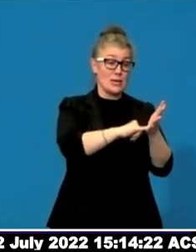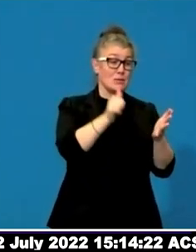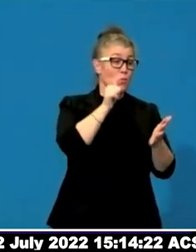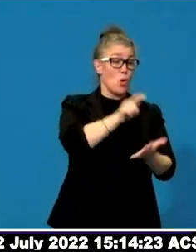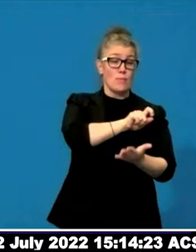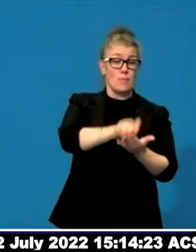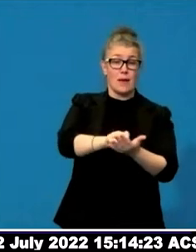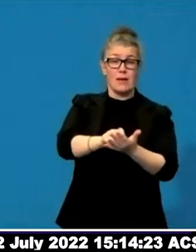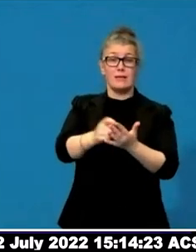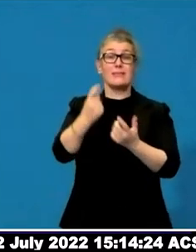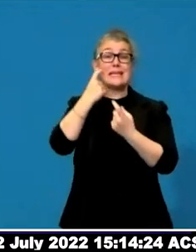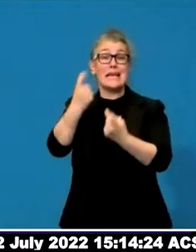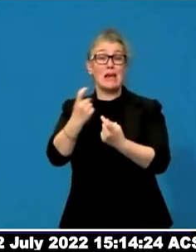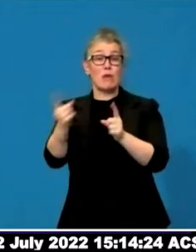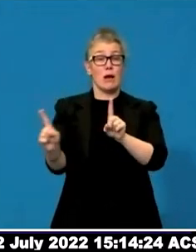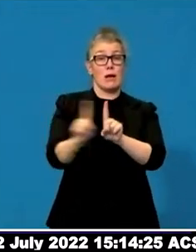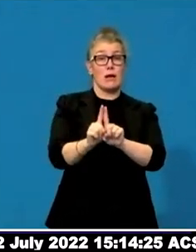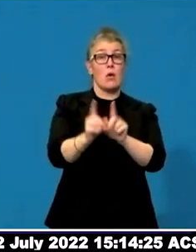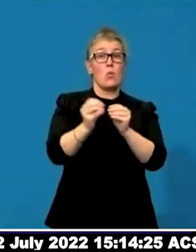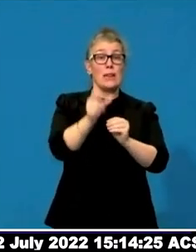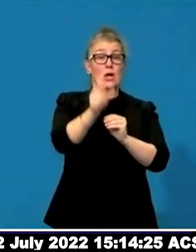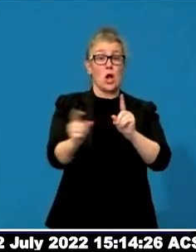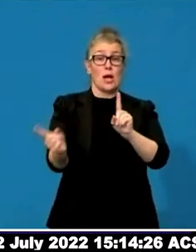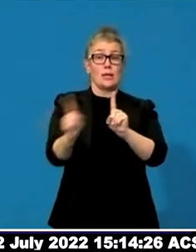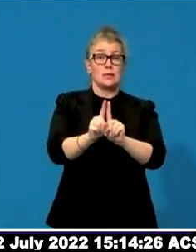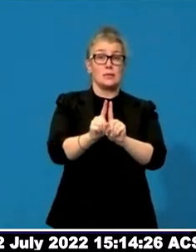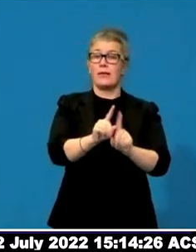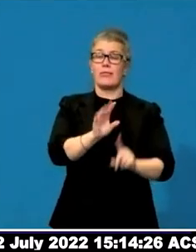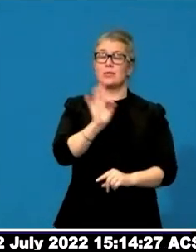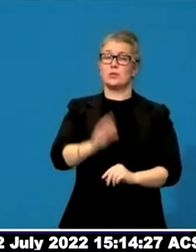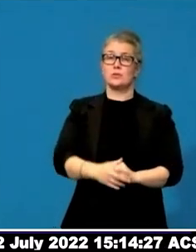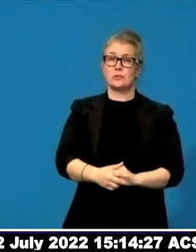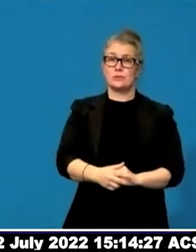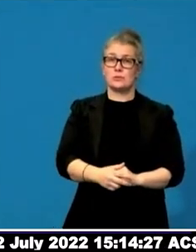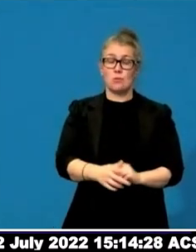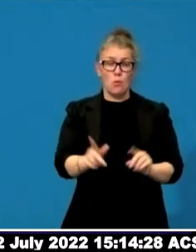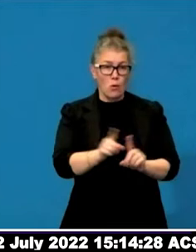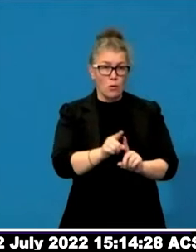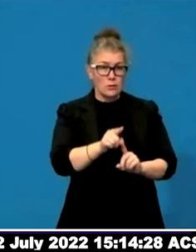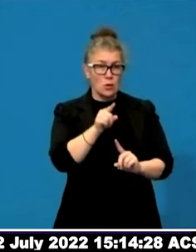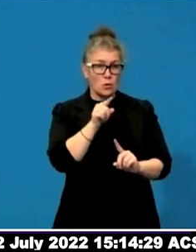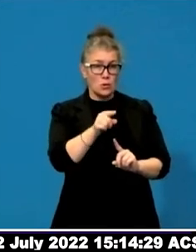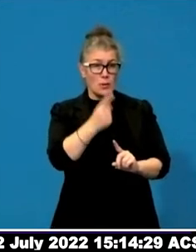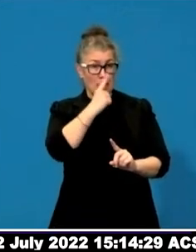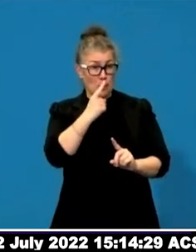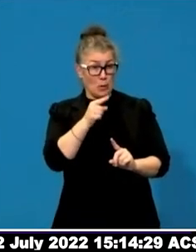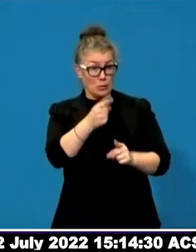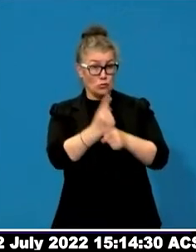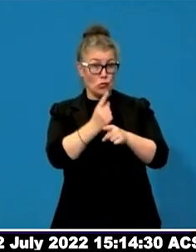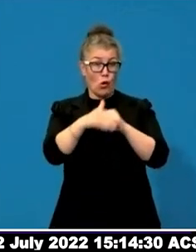And is it also your understanding that the local airline in the area we are talking about requires a carer to accompany such a person? They do.